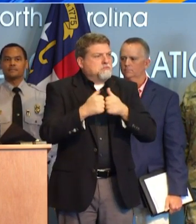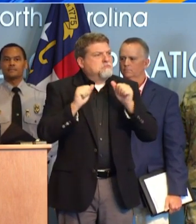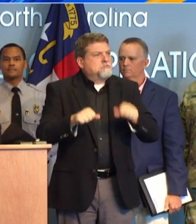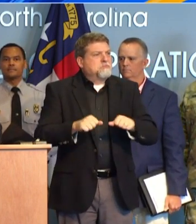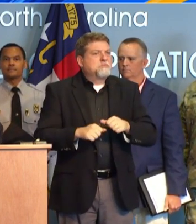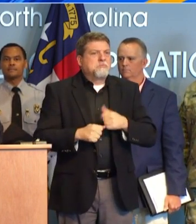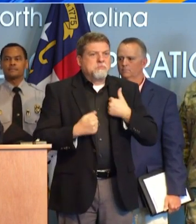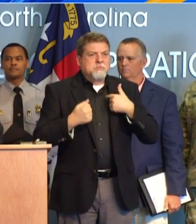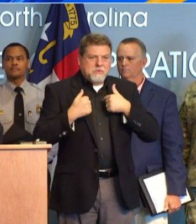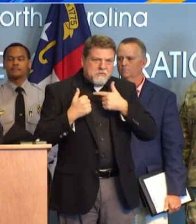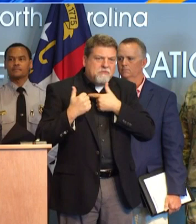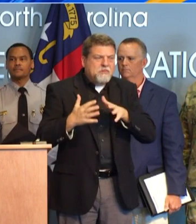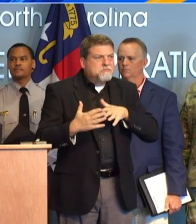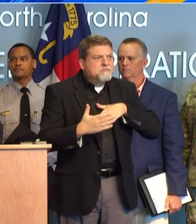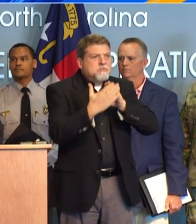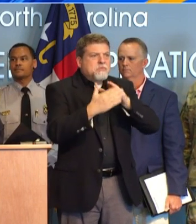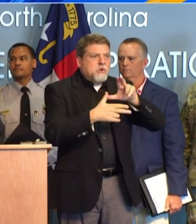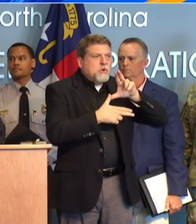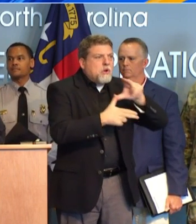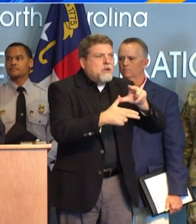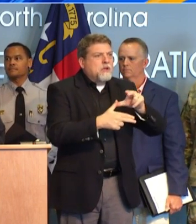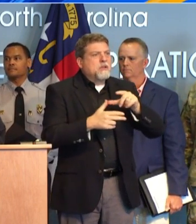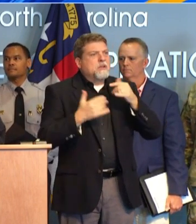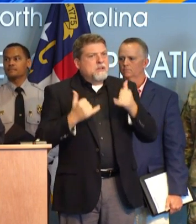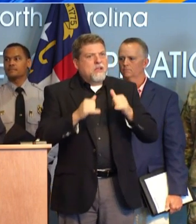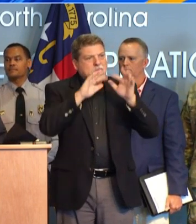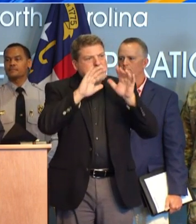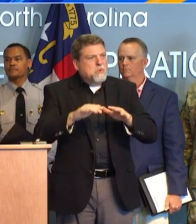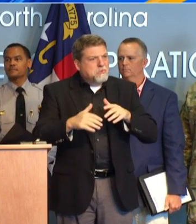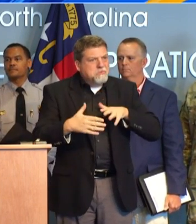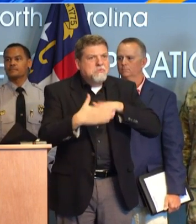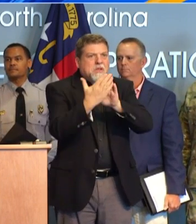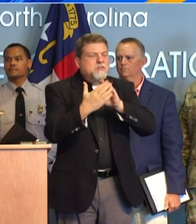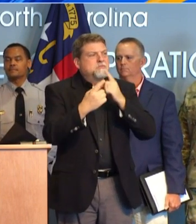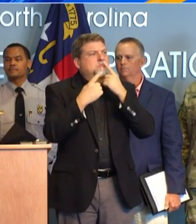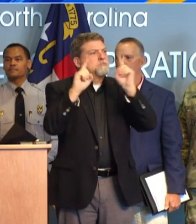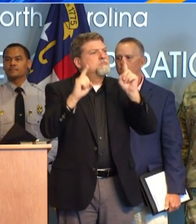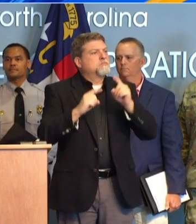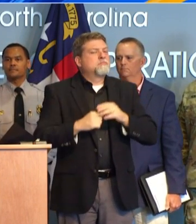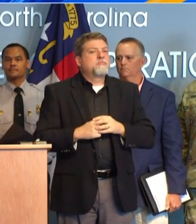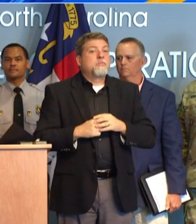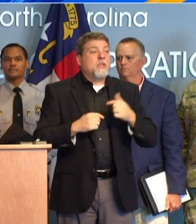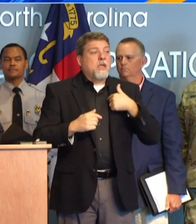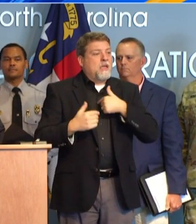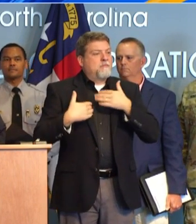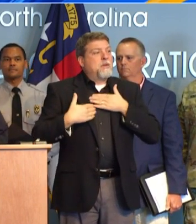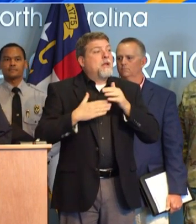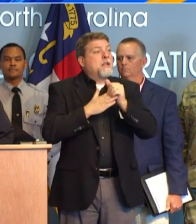RESILIENT, AND WE'RE READY TO TAKE ON WHATEVER COMES OUR WAY. HERE WITH ME TODAY WE HAVE